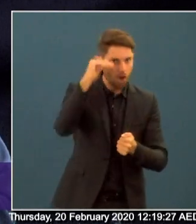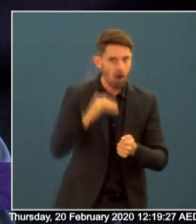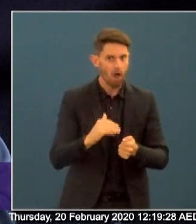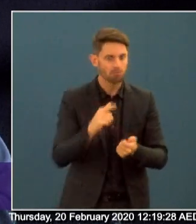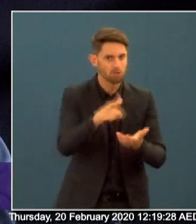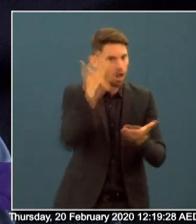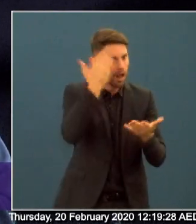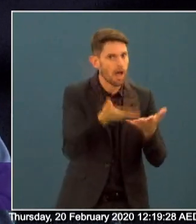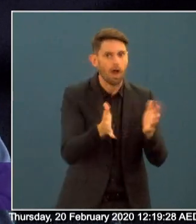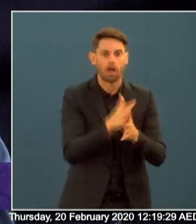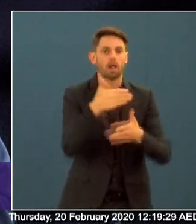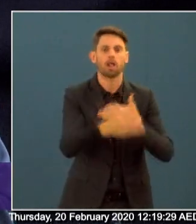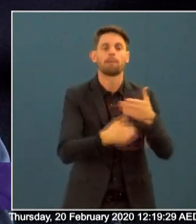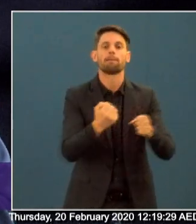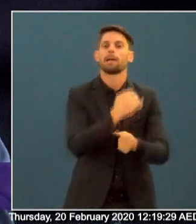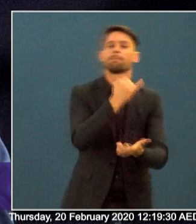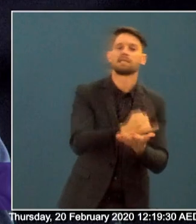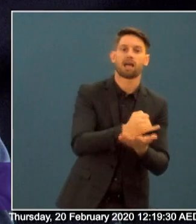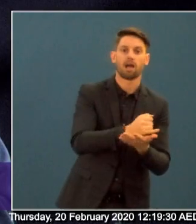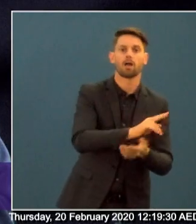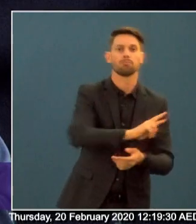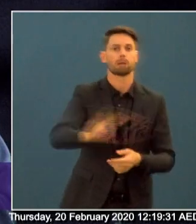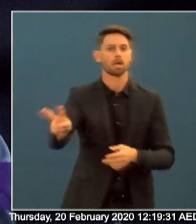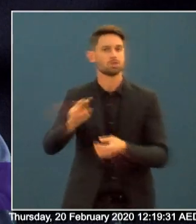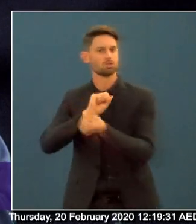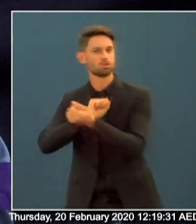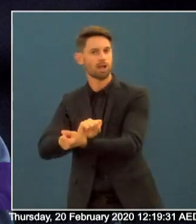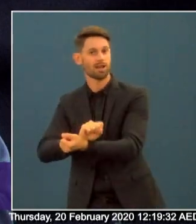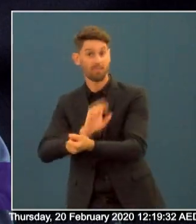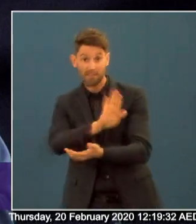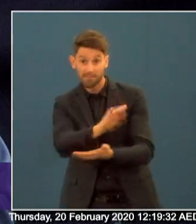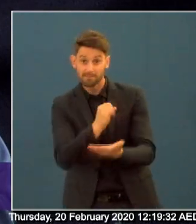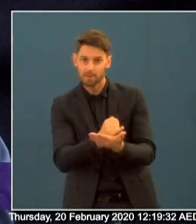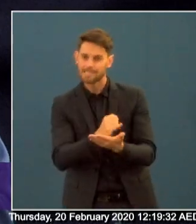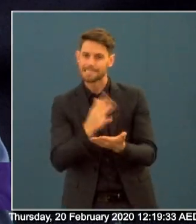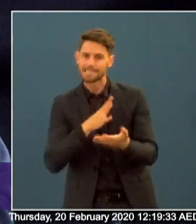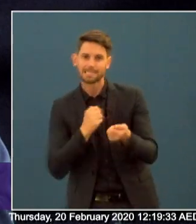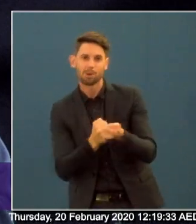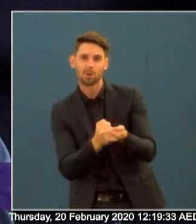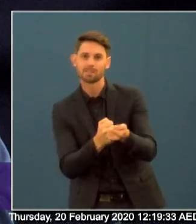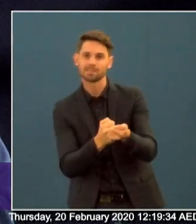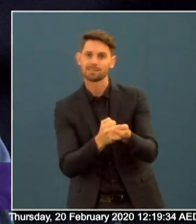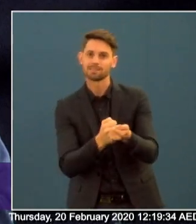reduced the likelihood of people coming back to custody, but that, overall, a minority of people with intellectual disability